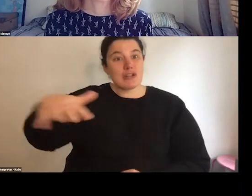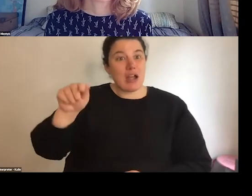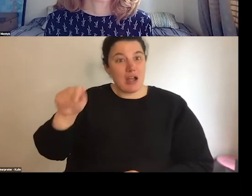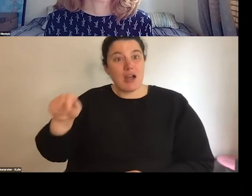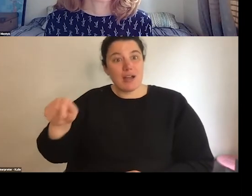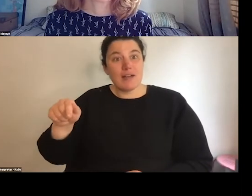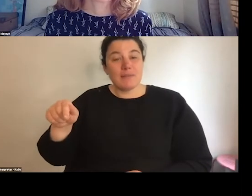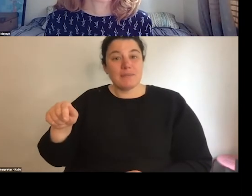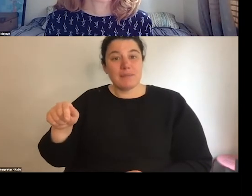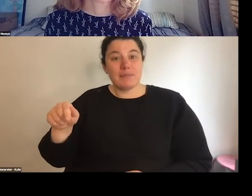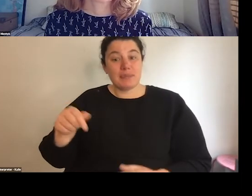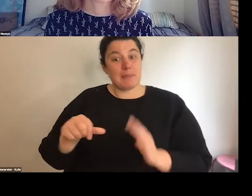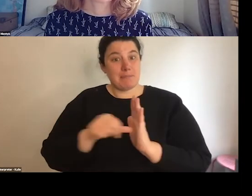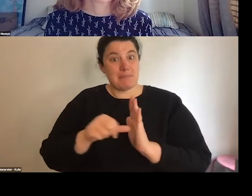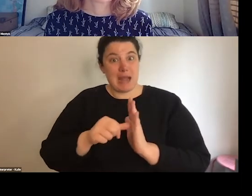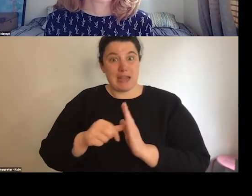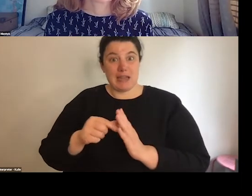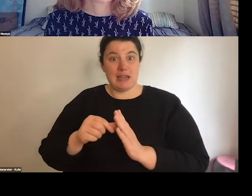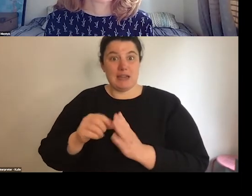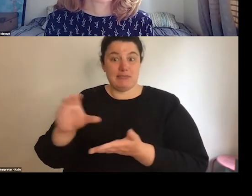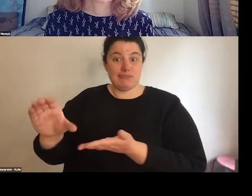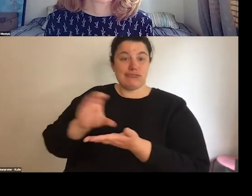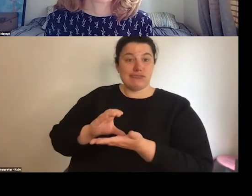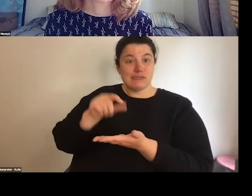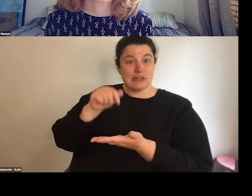The money we've been awarded by Magda has run three programs,